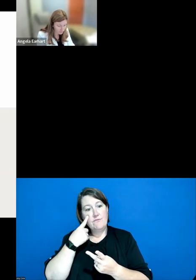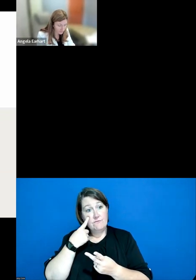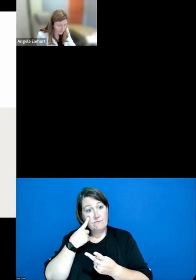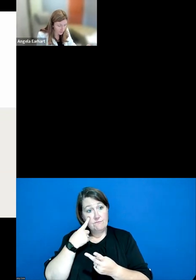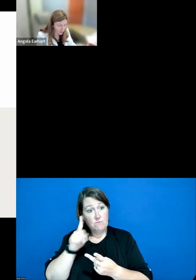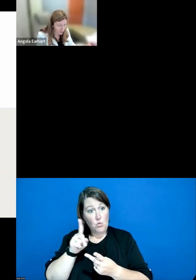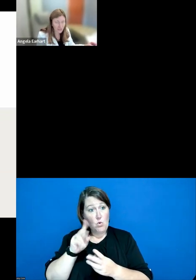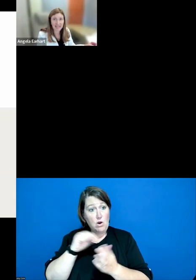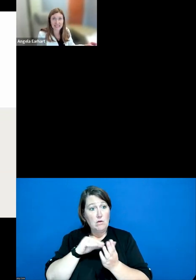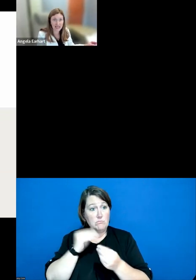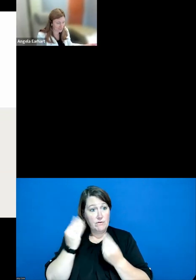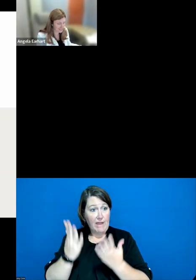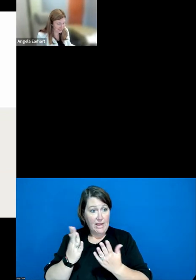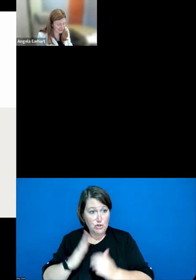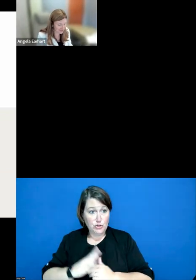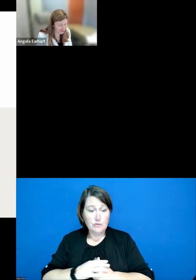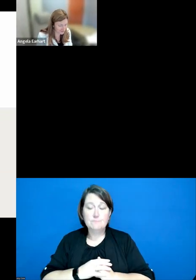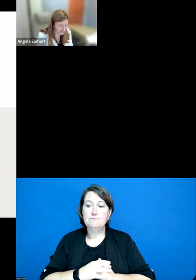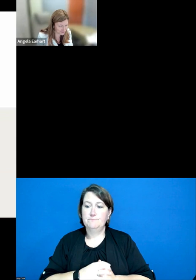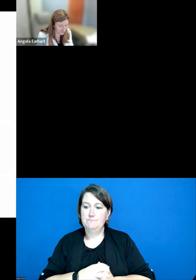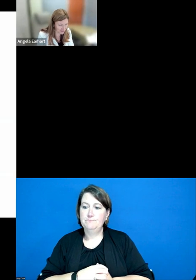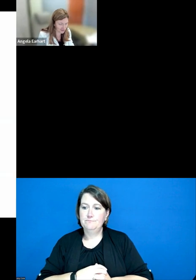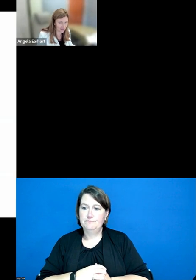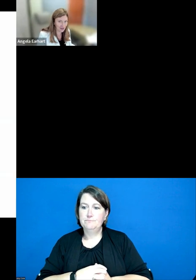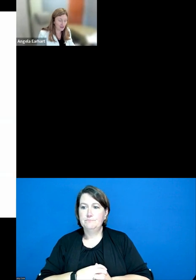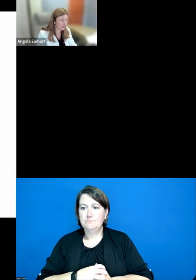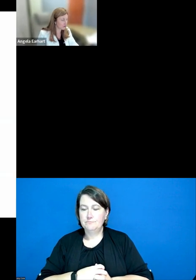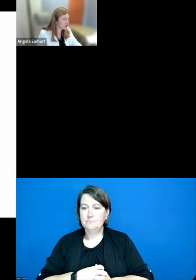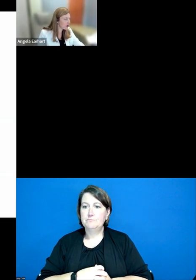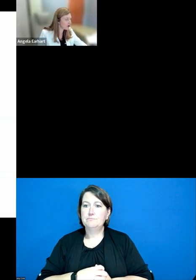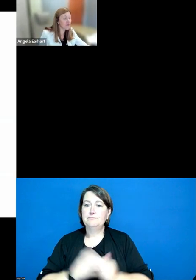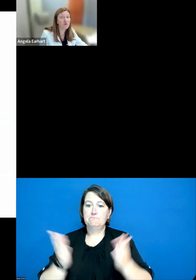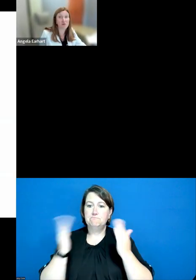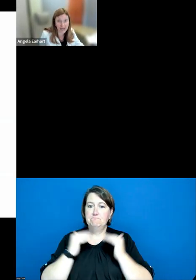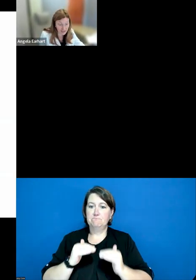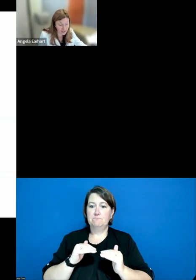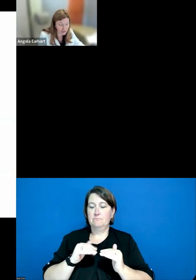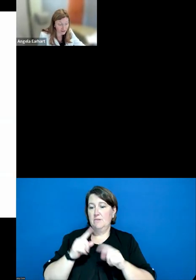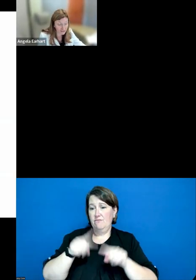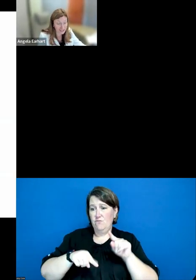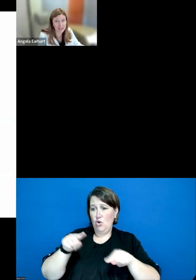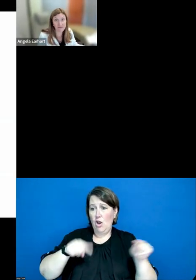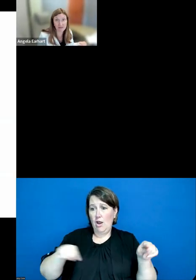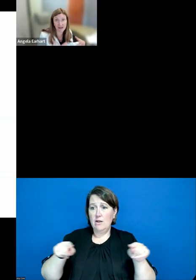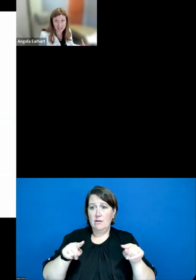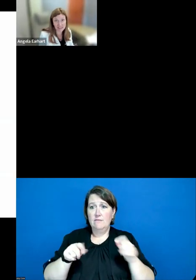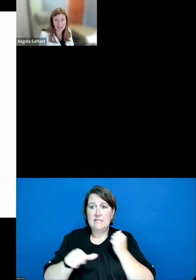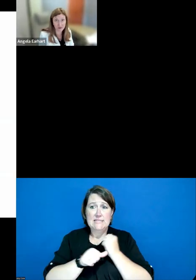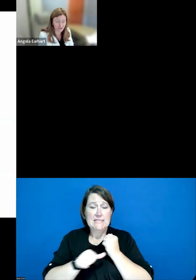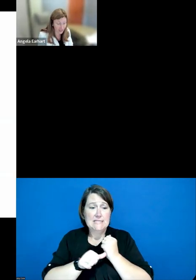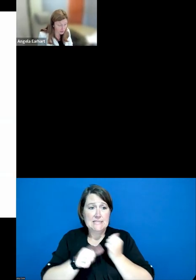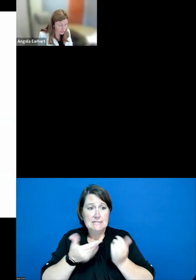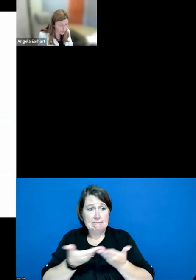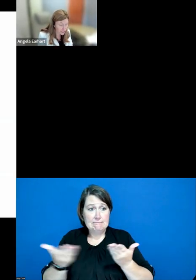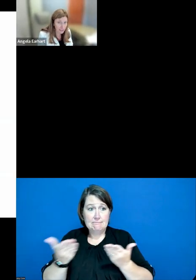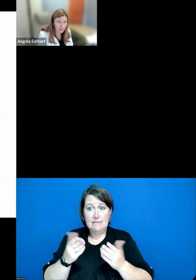Next slide, please. There are a variety of assisted devices that are available.